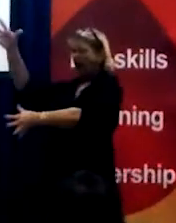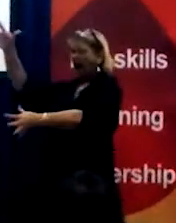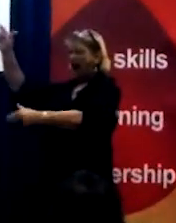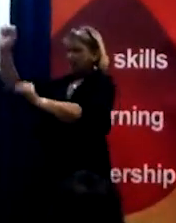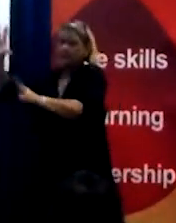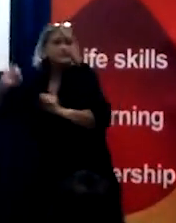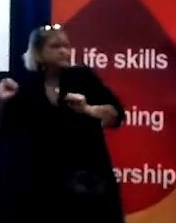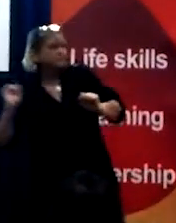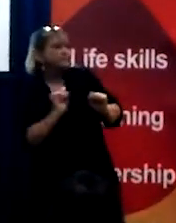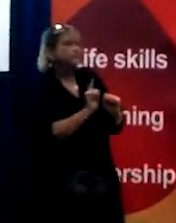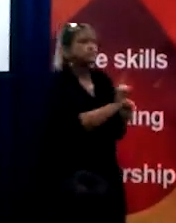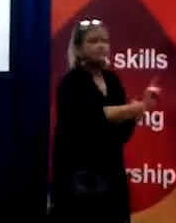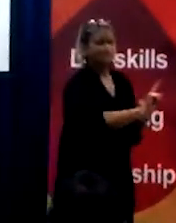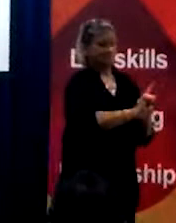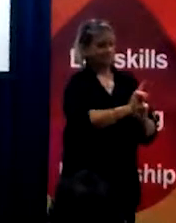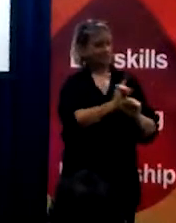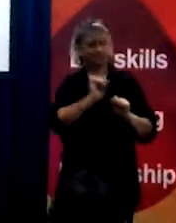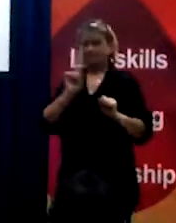because they’ve got that cultural link and that language link,